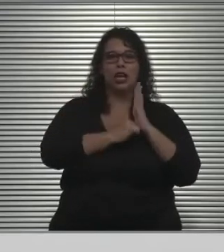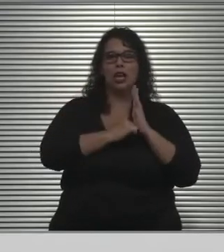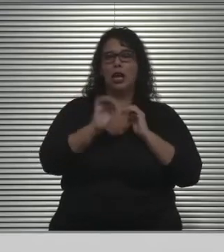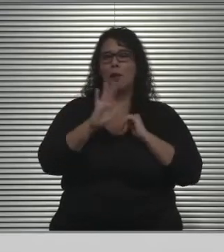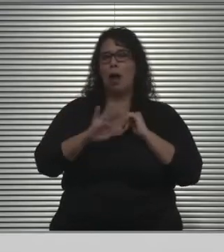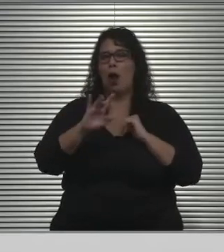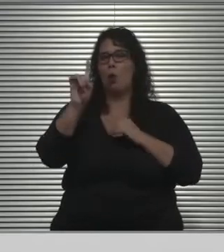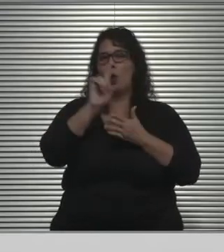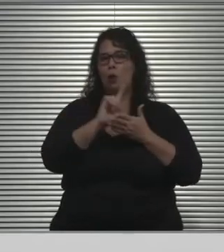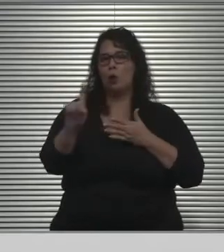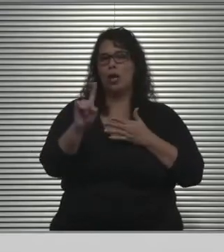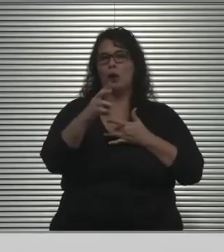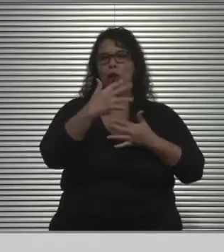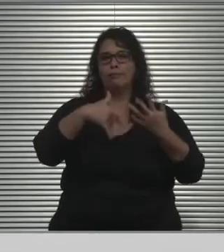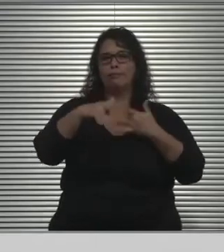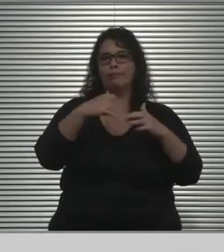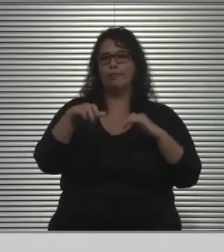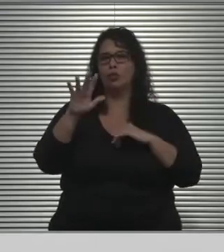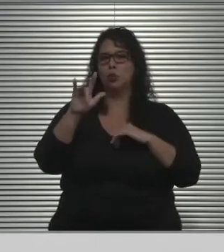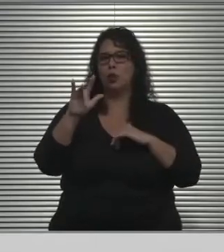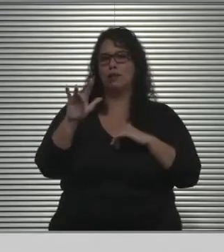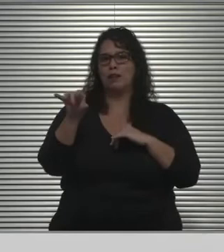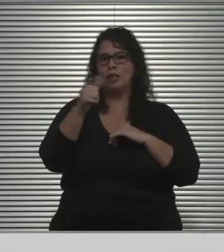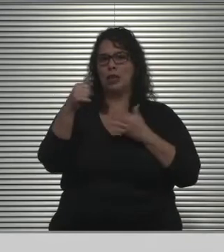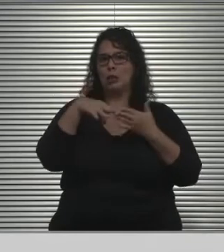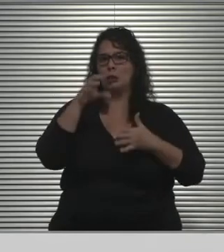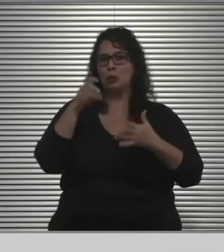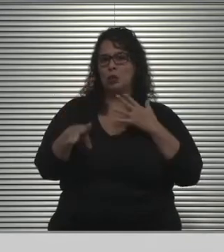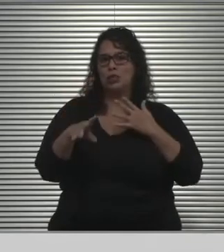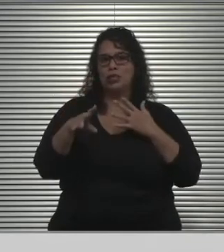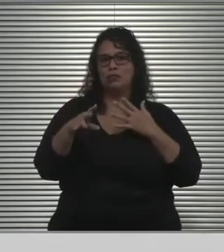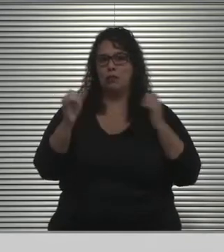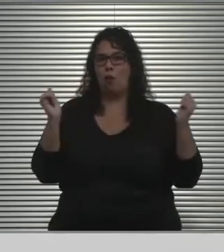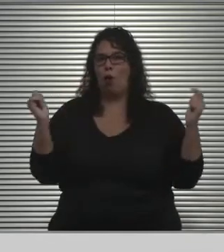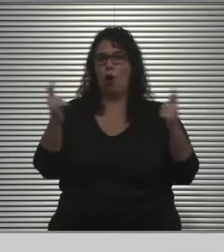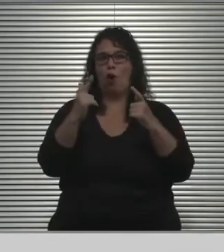We'll engage 25 of their fellow students from every campus